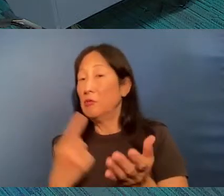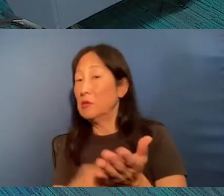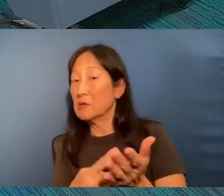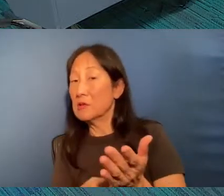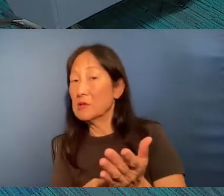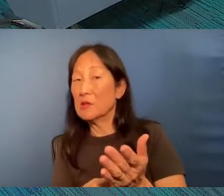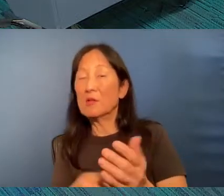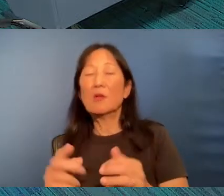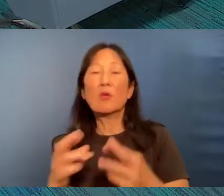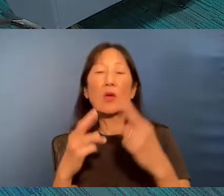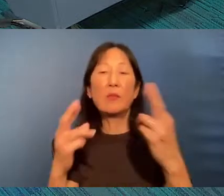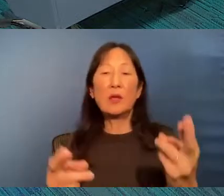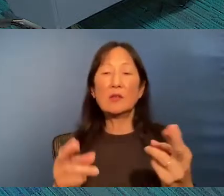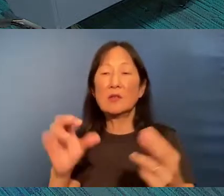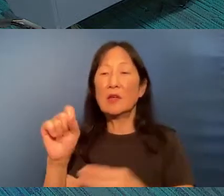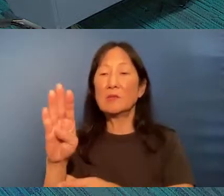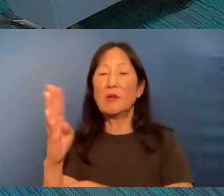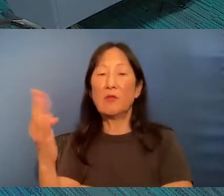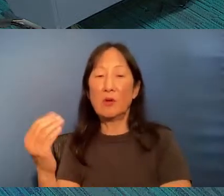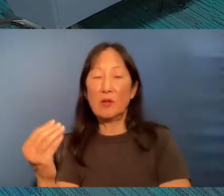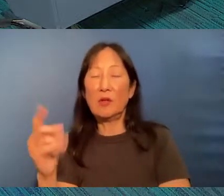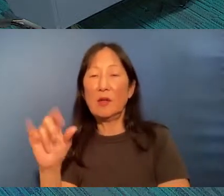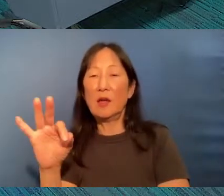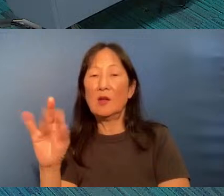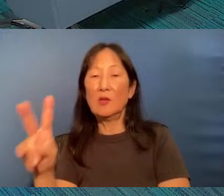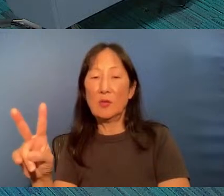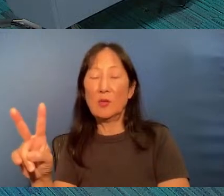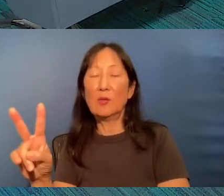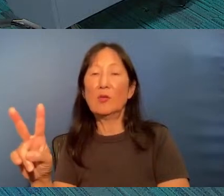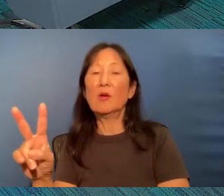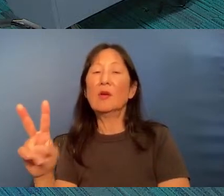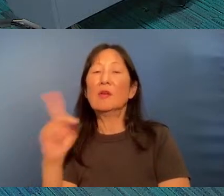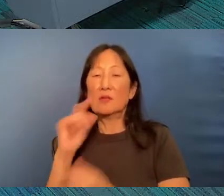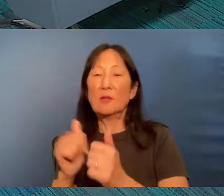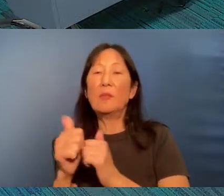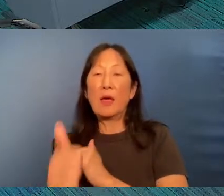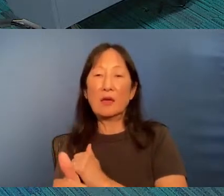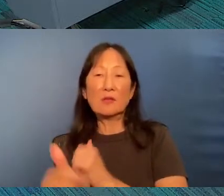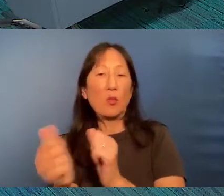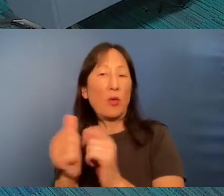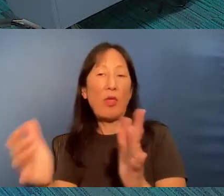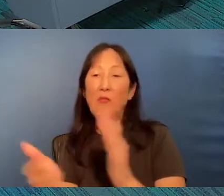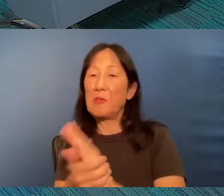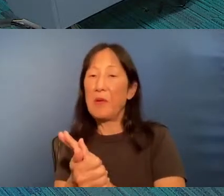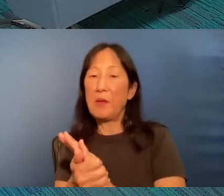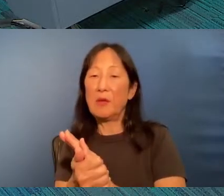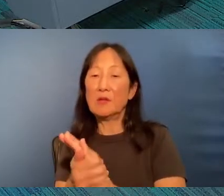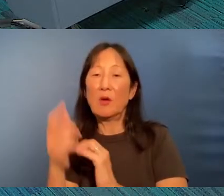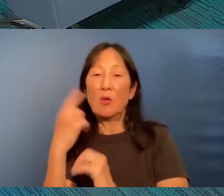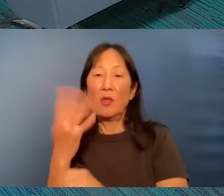Recommendation SB 1492 Committee TCA is to pass Unamended with four members present.